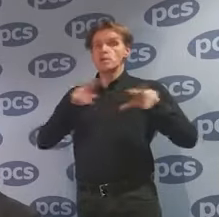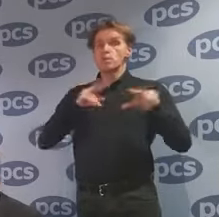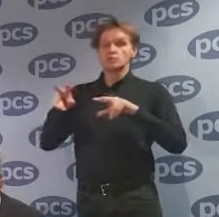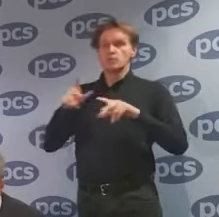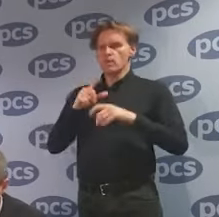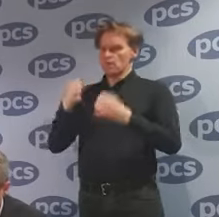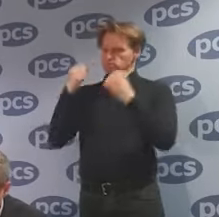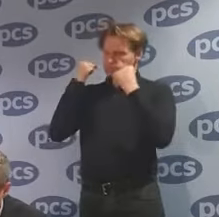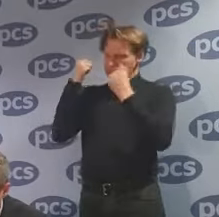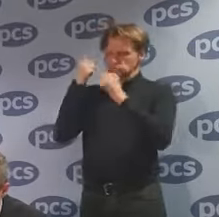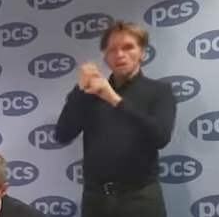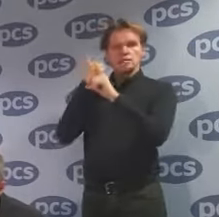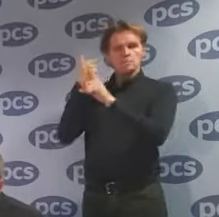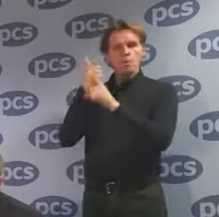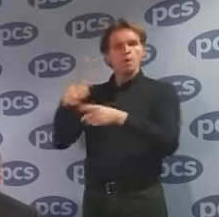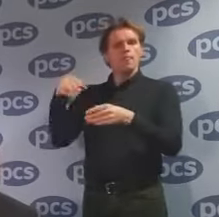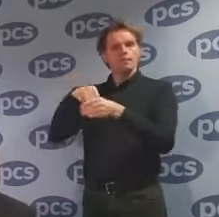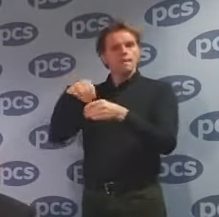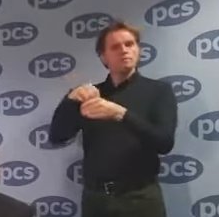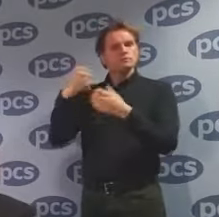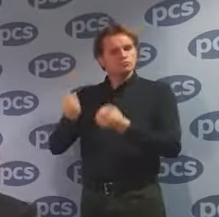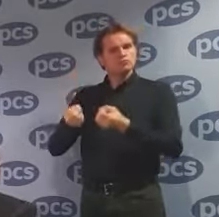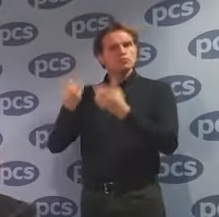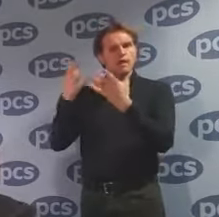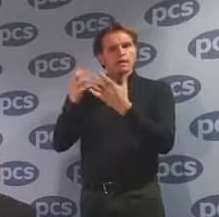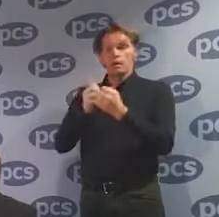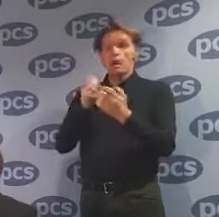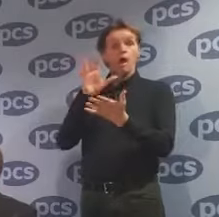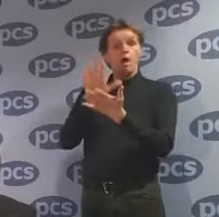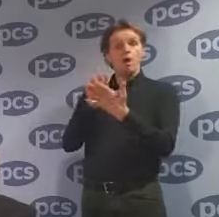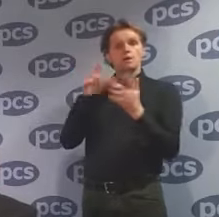those members and there's details on our website about how you can show that